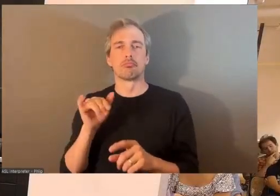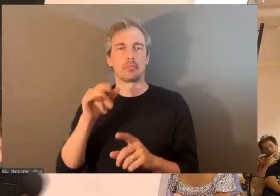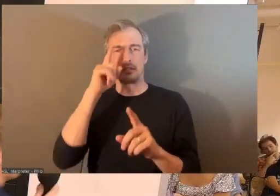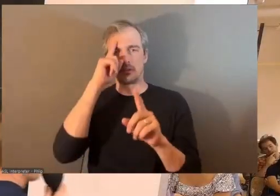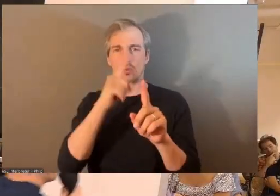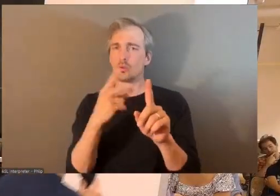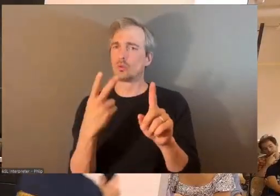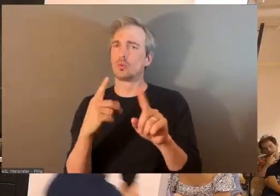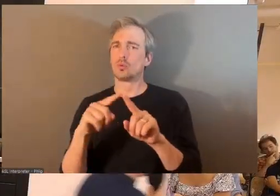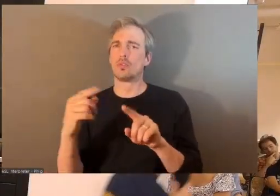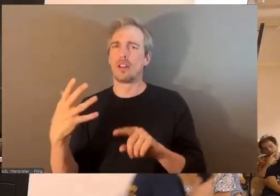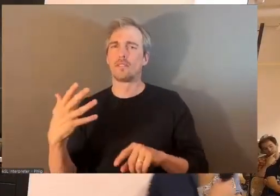I'll come back around to the front.